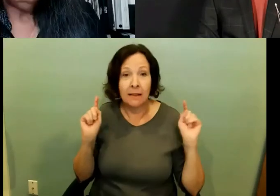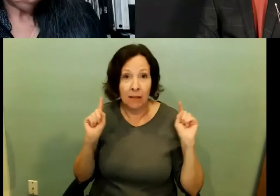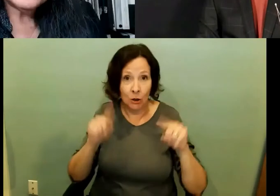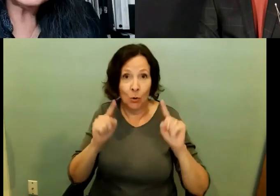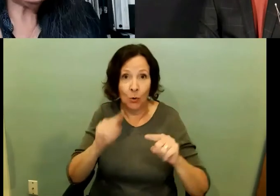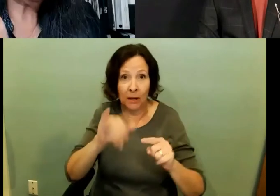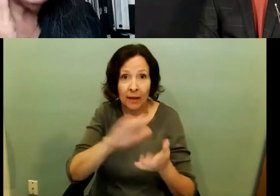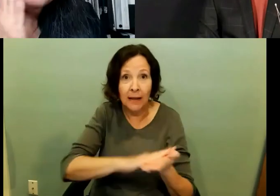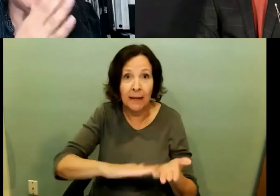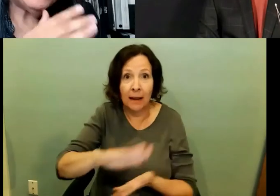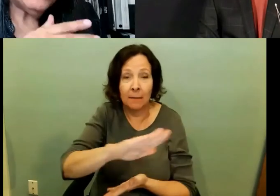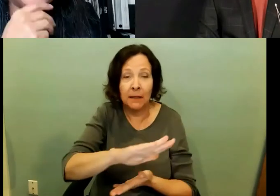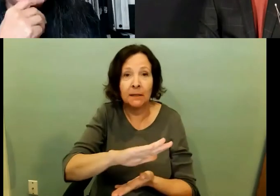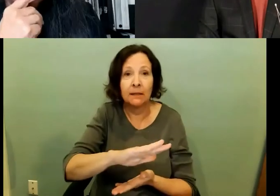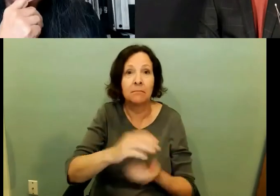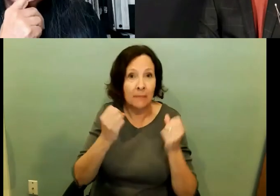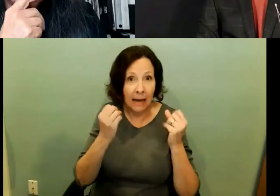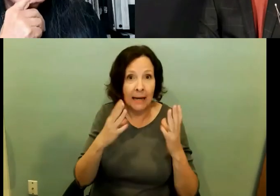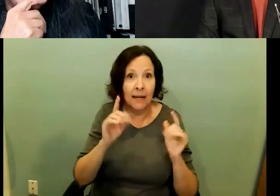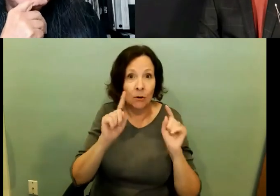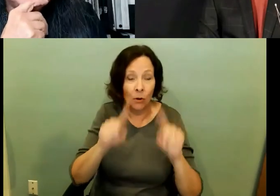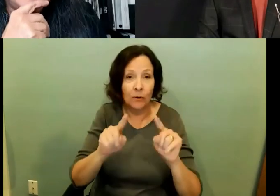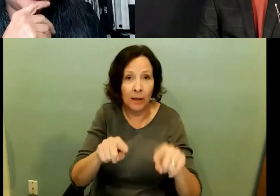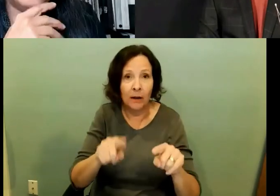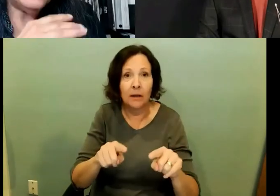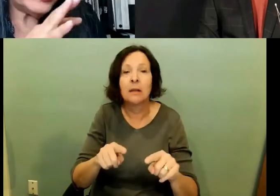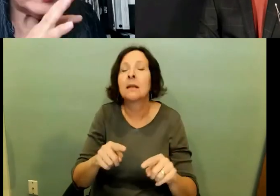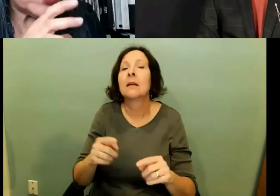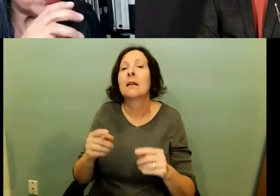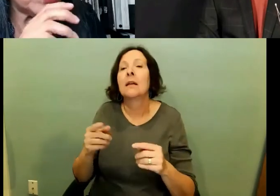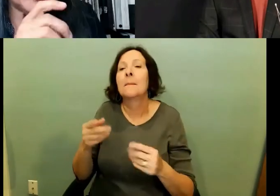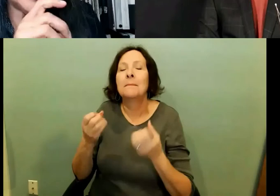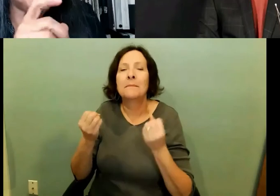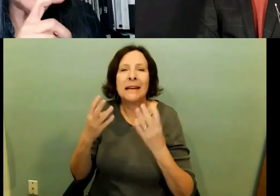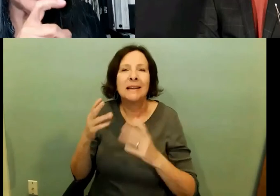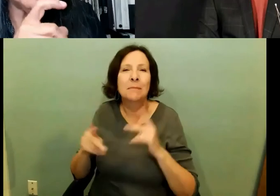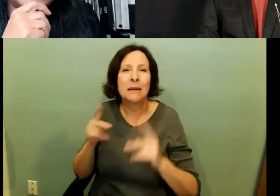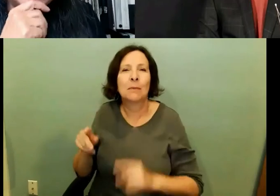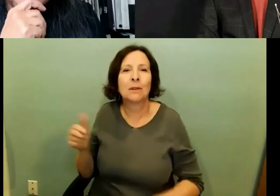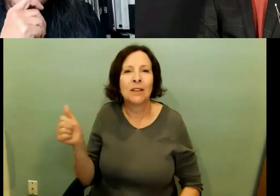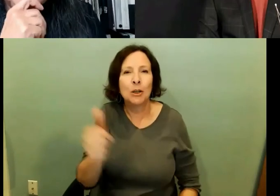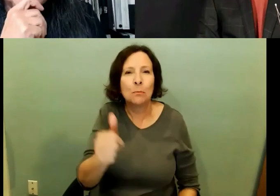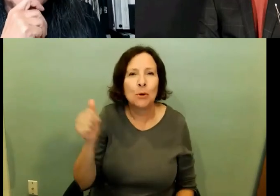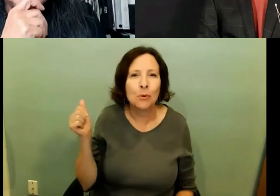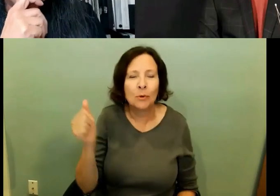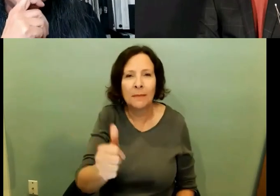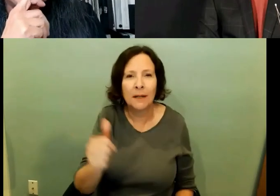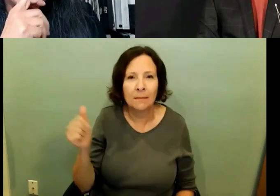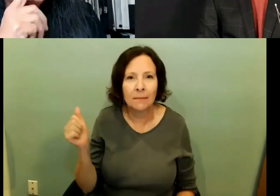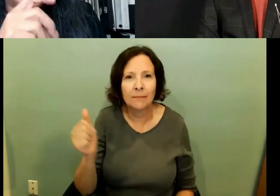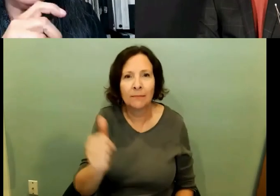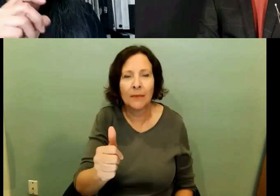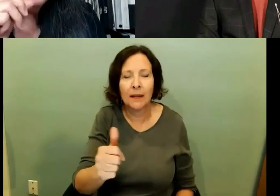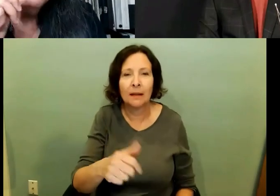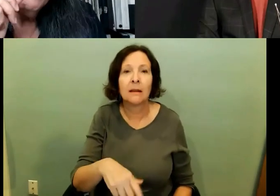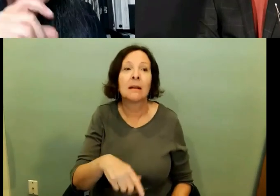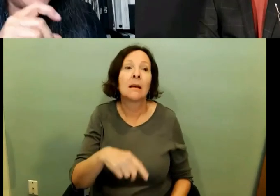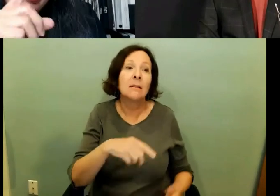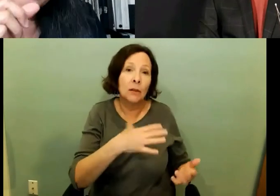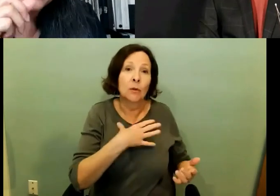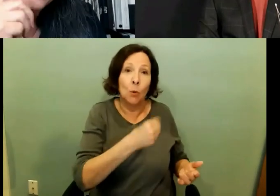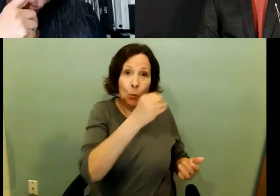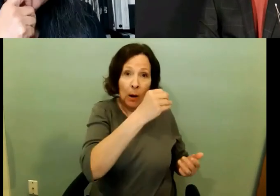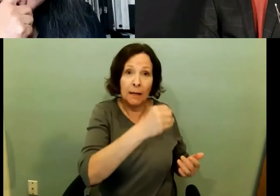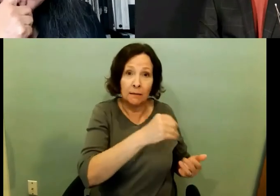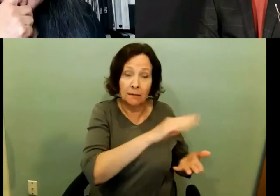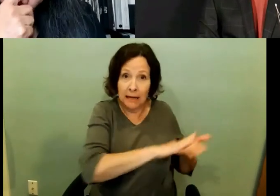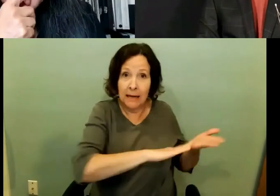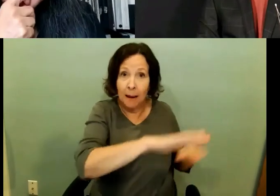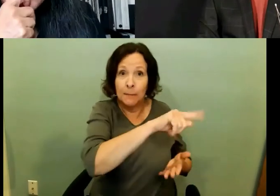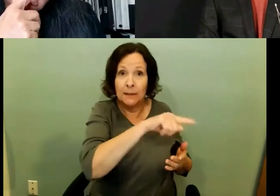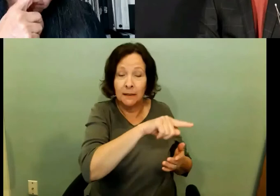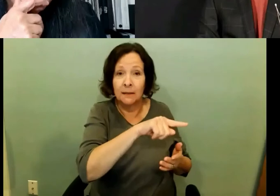versus the predominately white campuses where all forms of